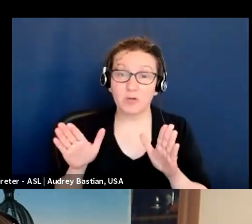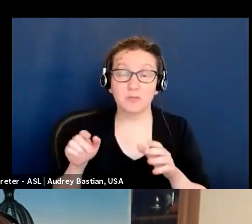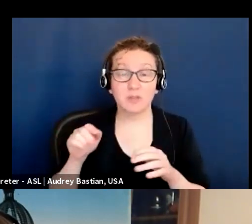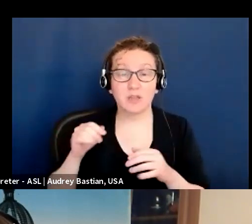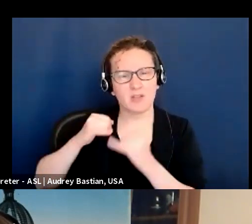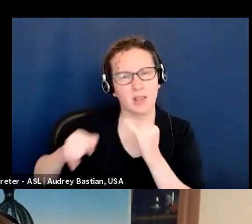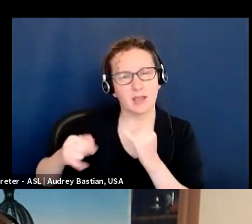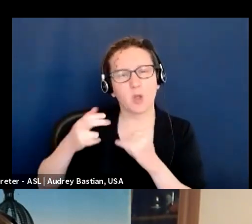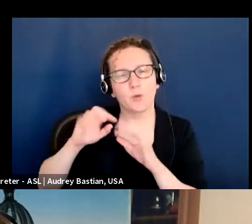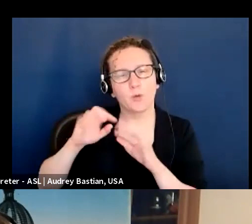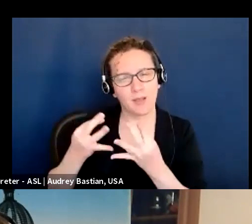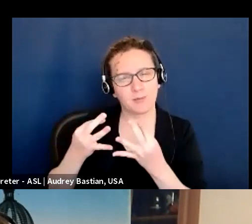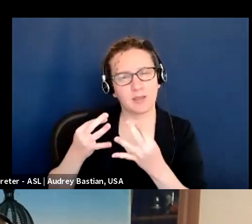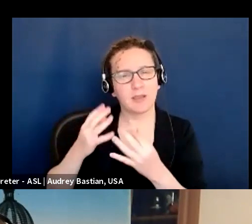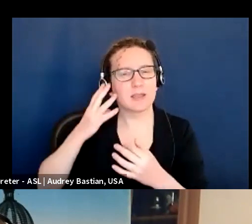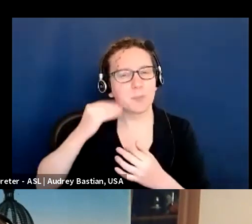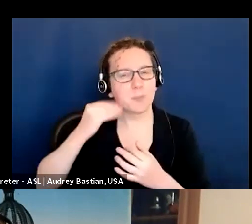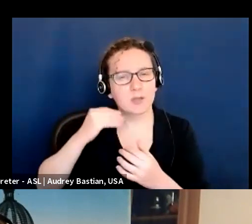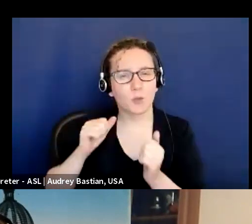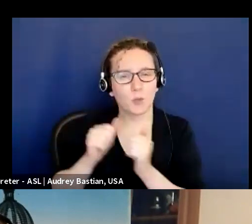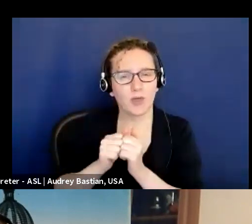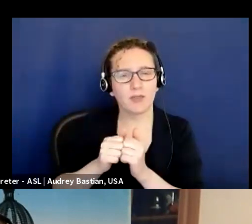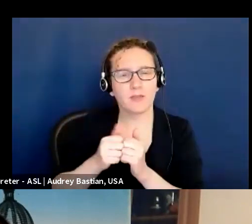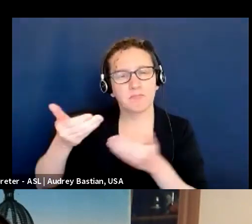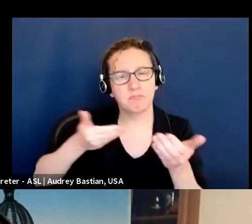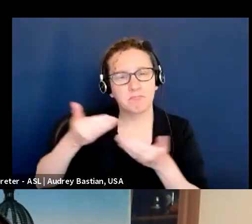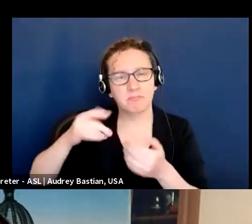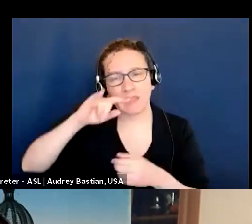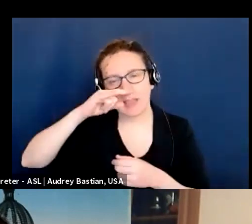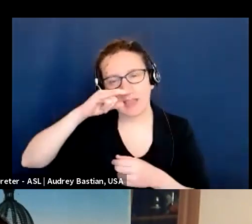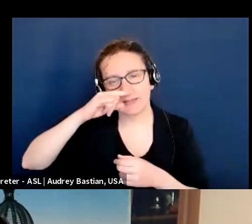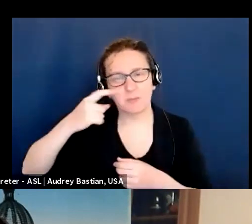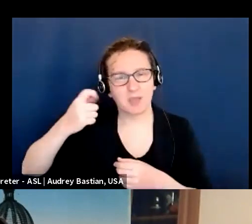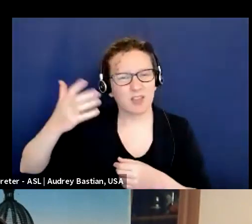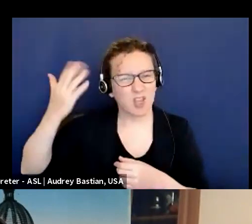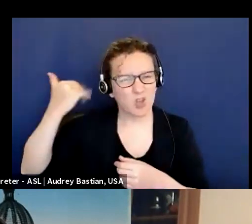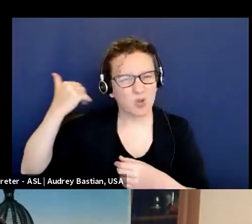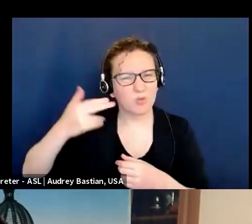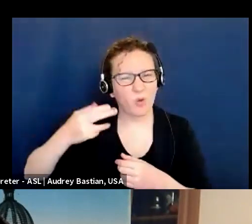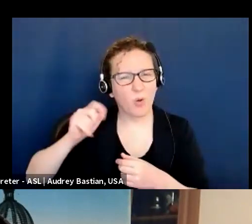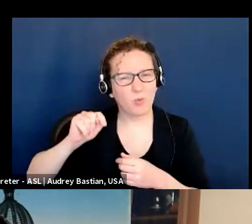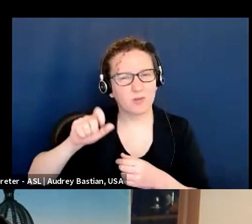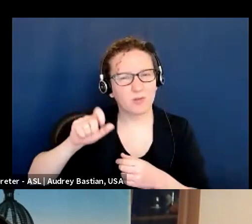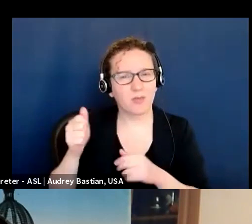very experienced with hosting kids because they used to host other people before.